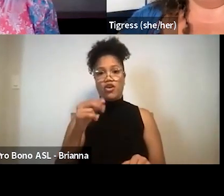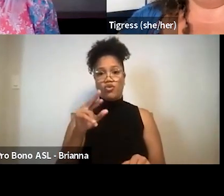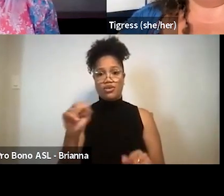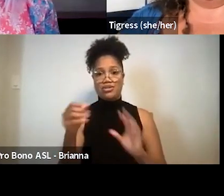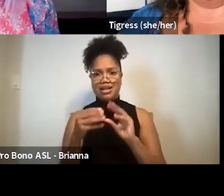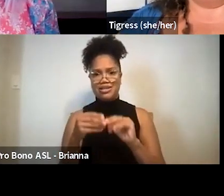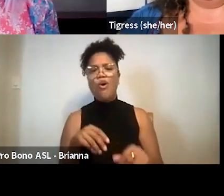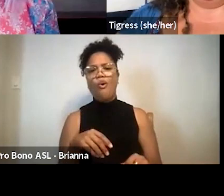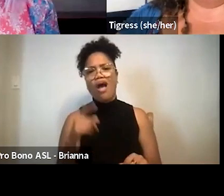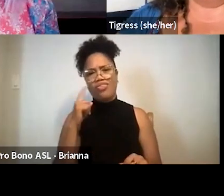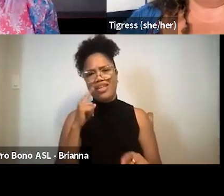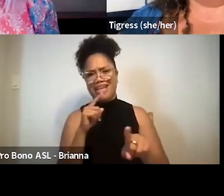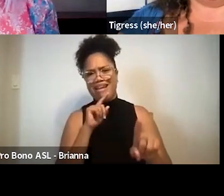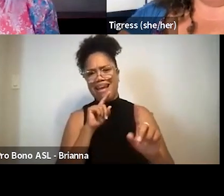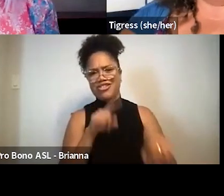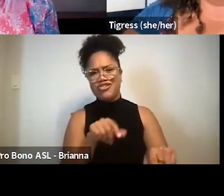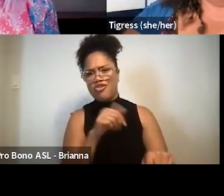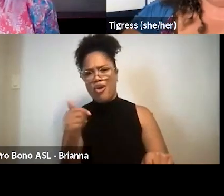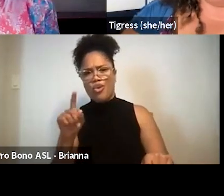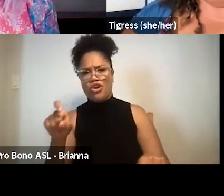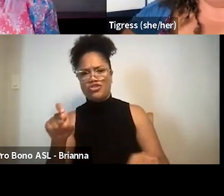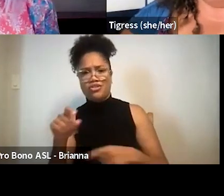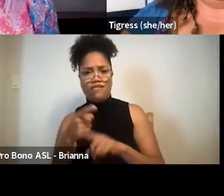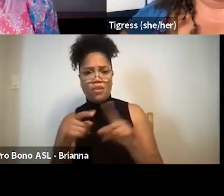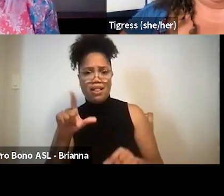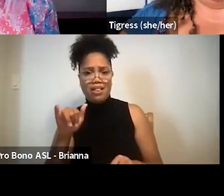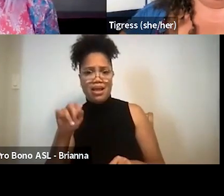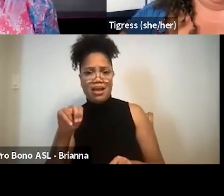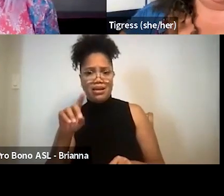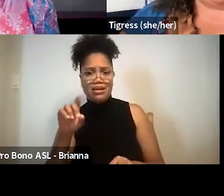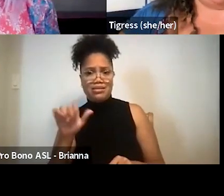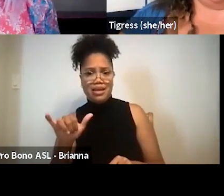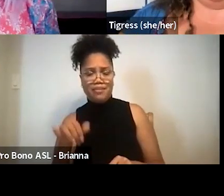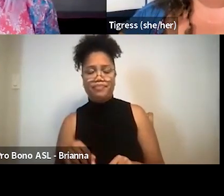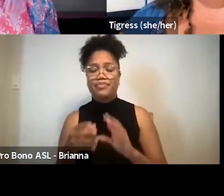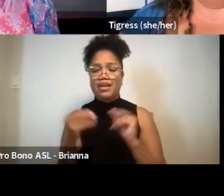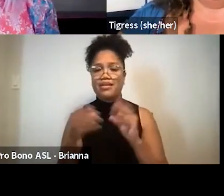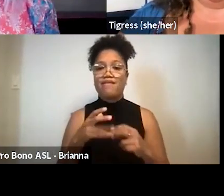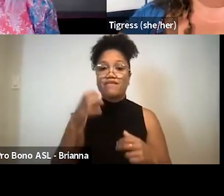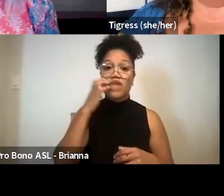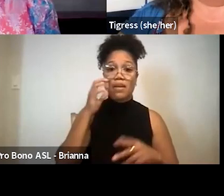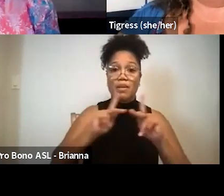which comes from Lindsay, who says that people in the public eye are used to getting hateful comments.